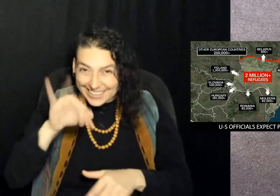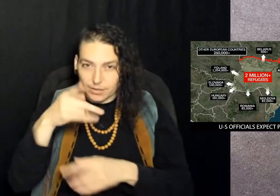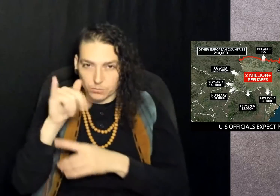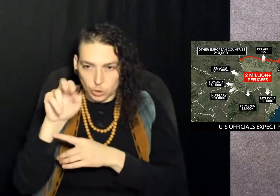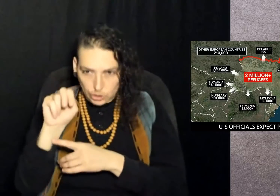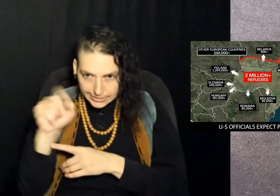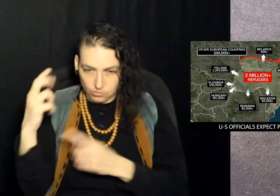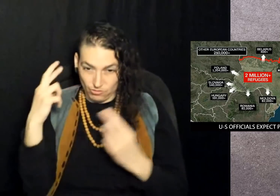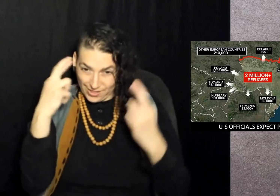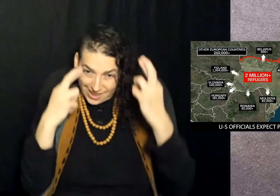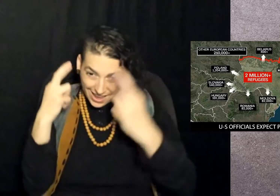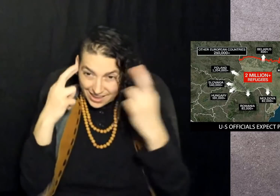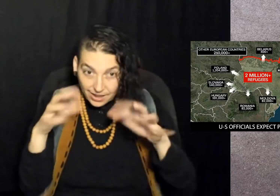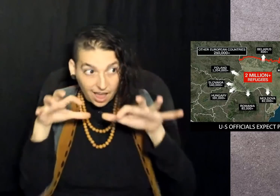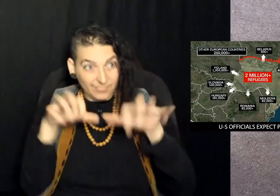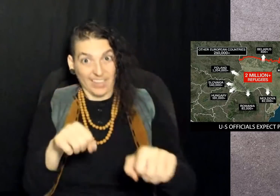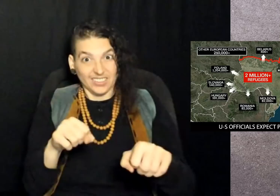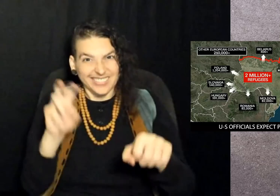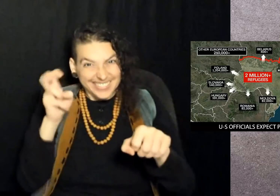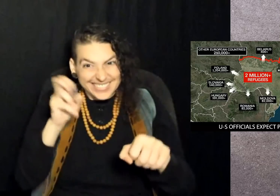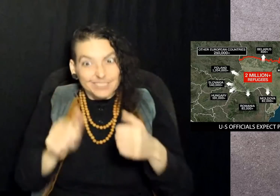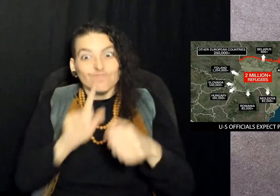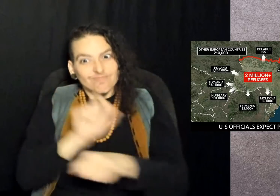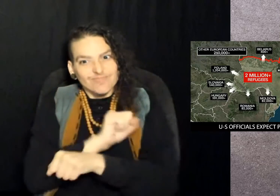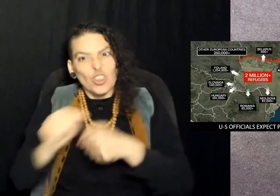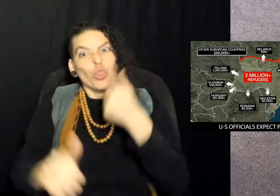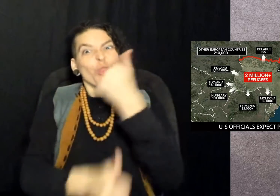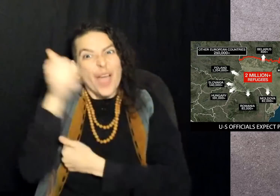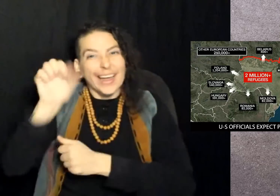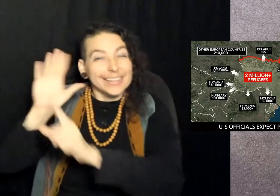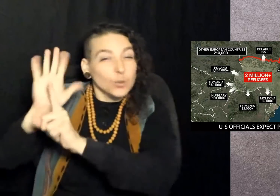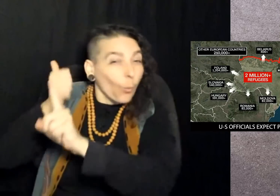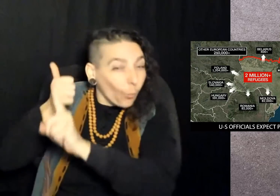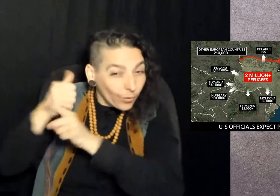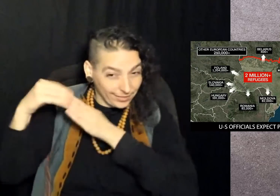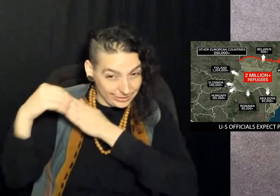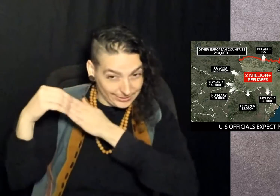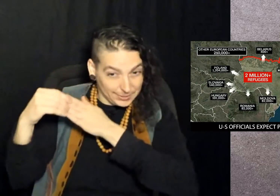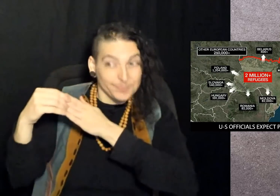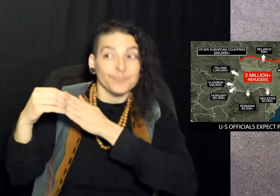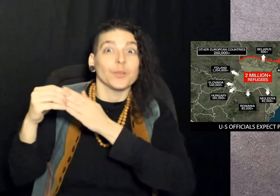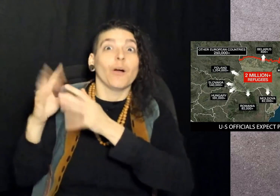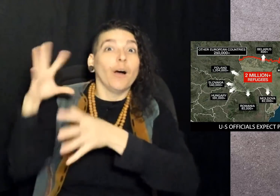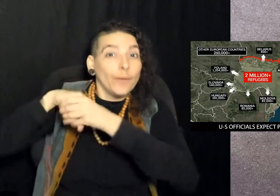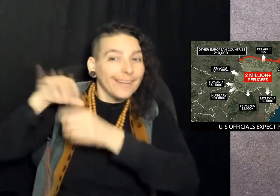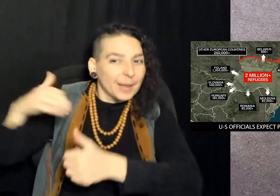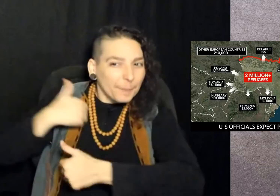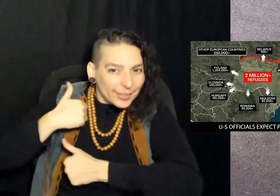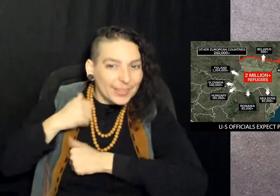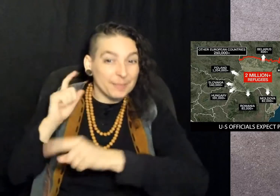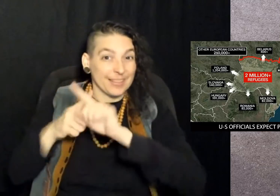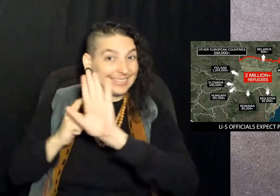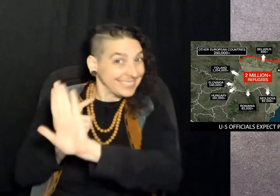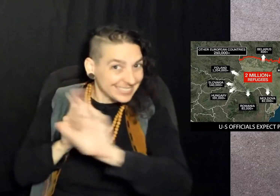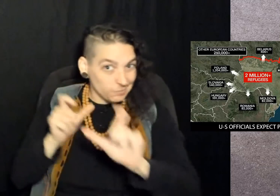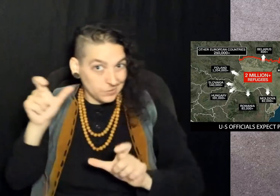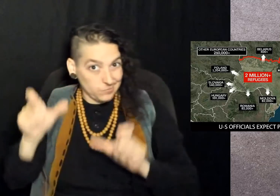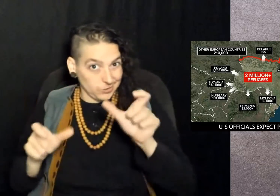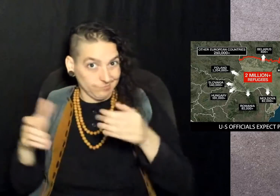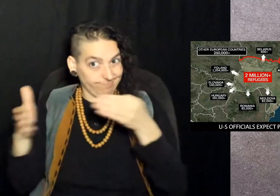if Putin realizes the invasion is threatening his own leadership with his military and his people